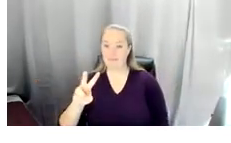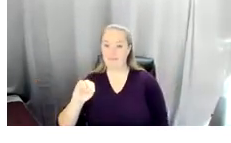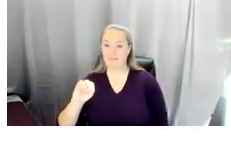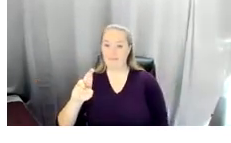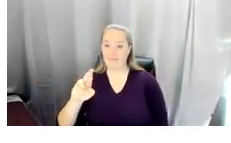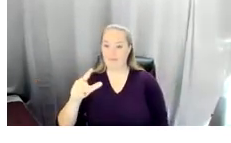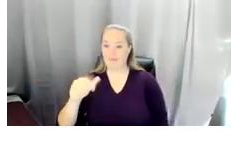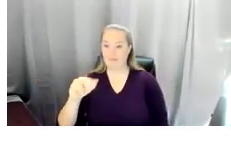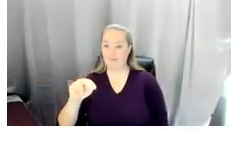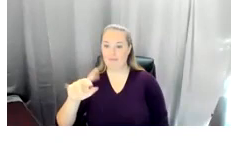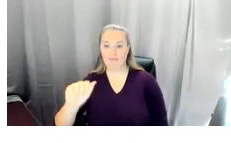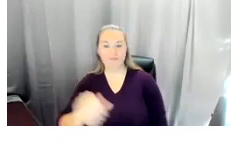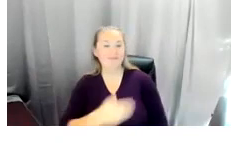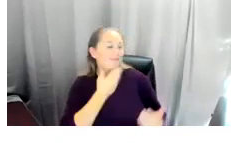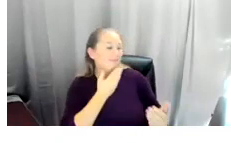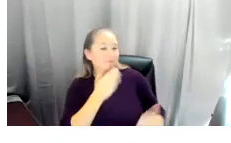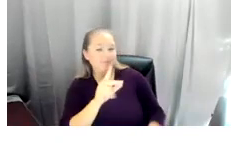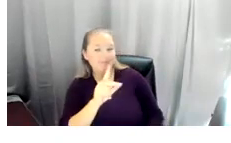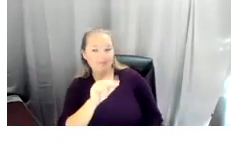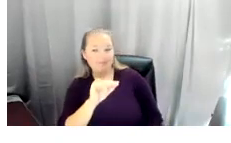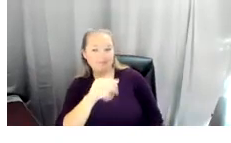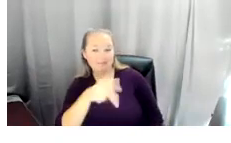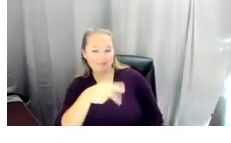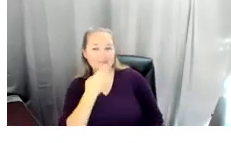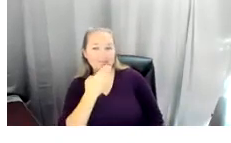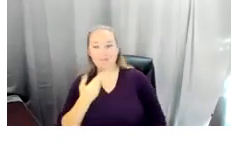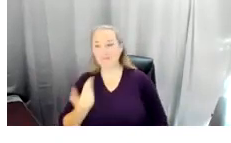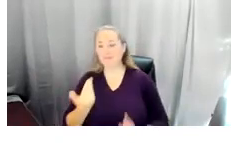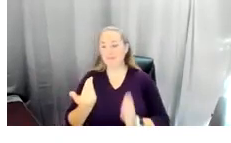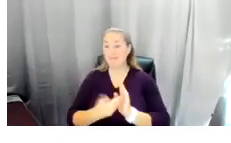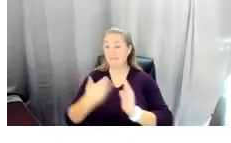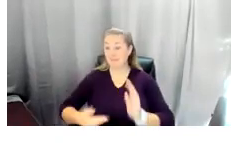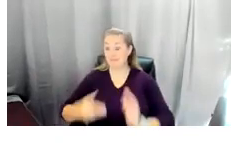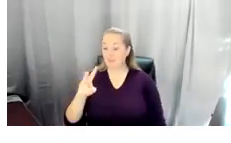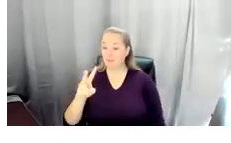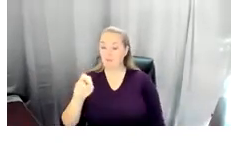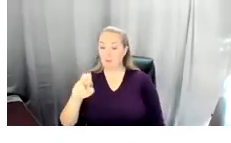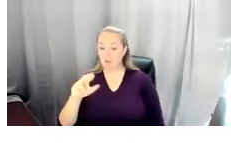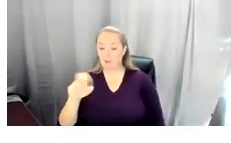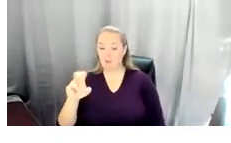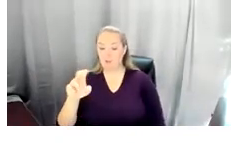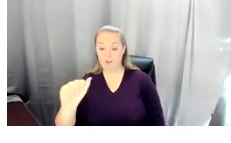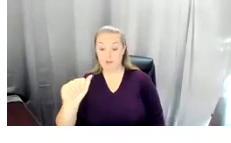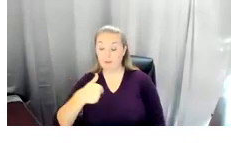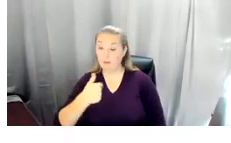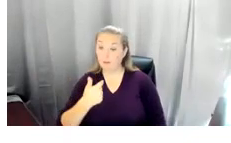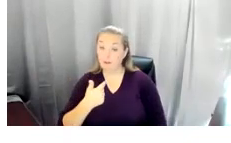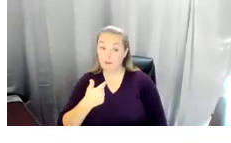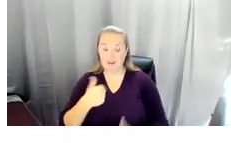CHAT AND WE WILL MONITOR THAT AS WELL. THAT IS MY SECTION. VIRGINIA, I WILL HAND IT OVER TO YOU.